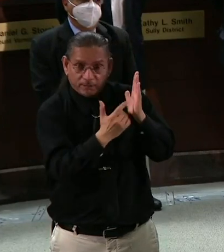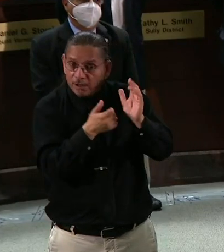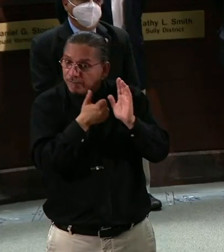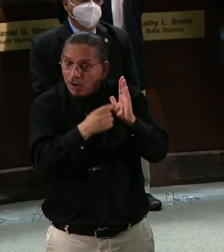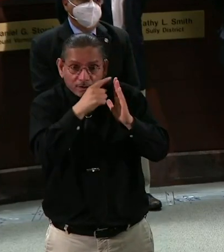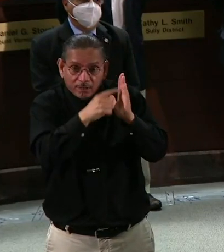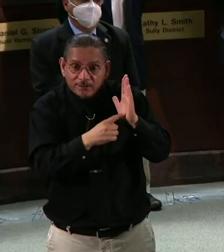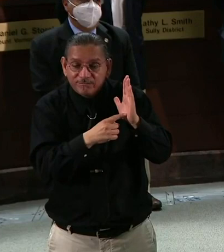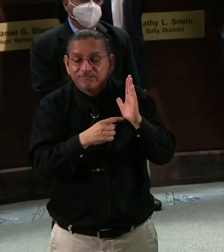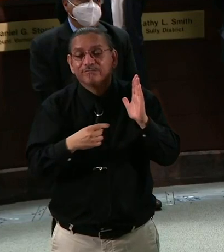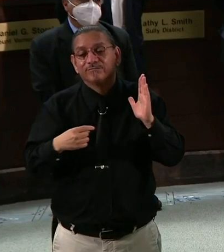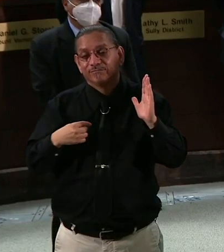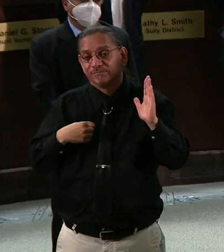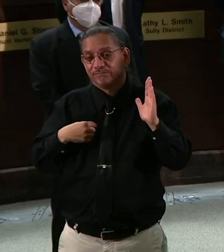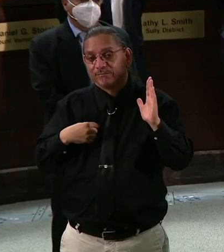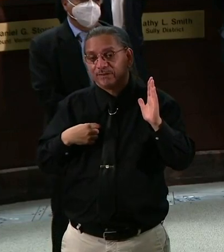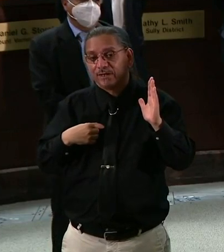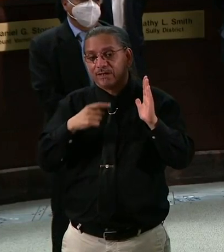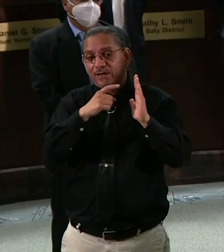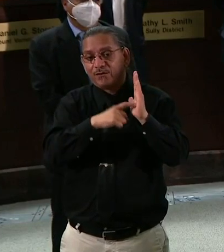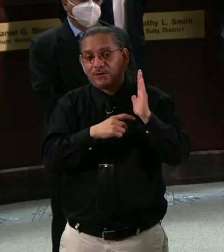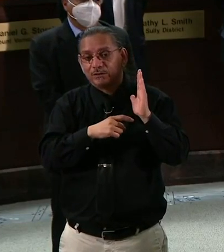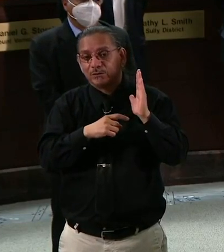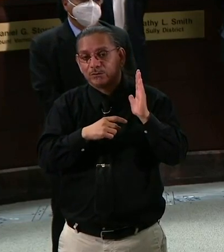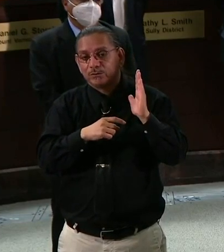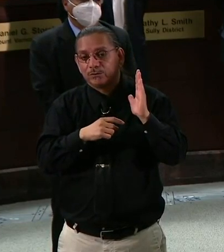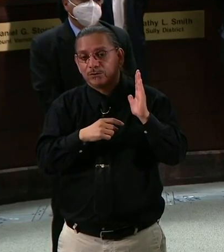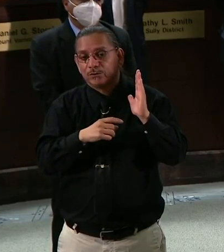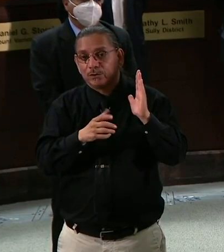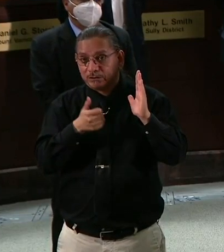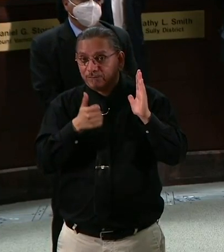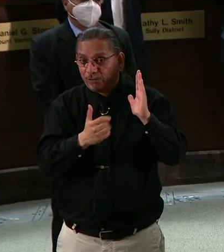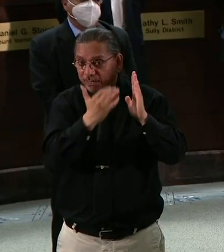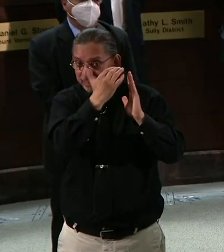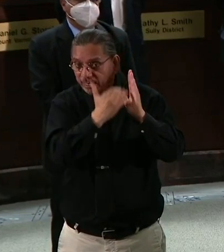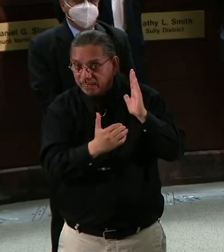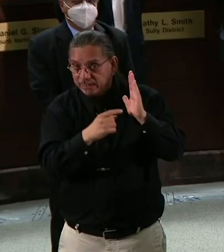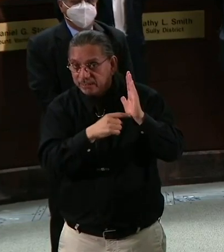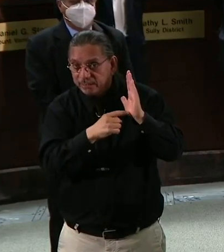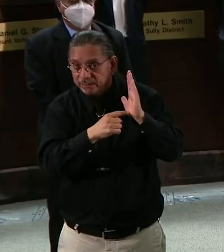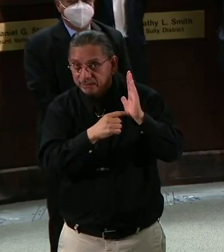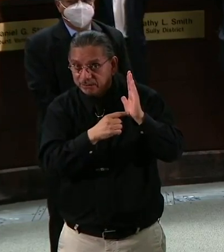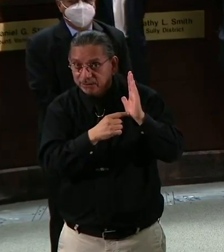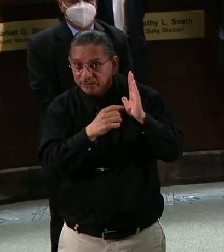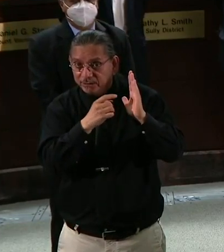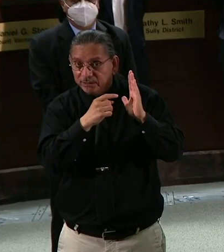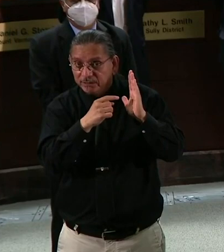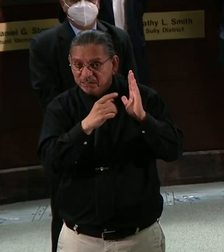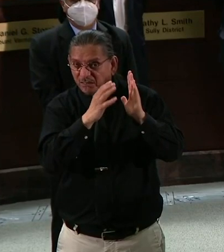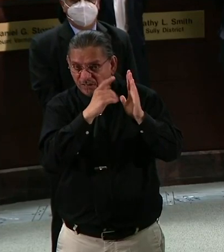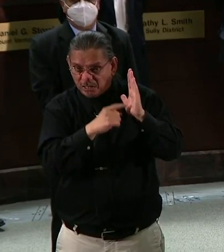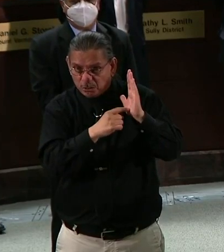THE GUIDELINES AND I. I REGRET TO USE FLORIDA. AS AN EXAMPLE BUT ARE THE GROUP OF